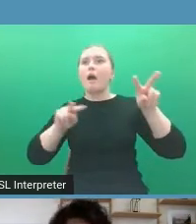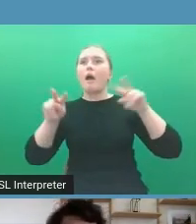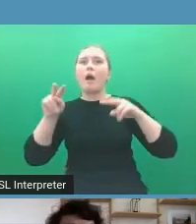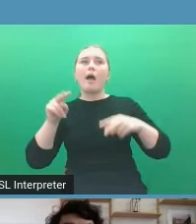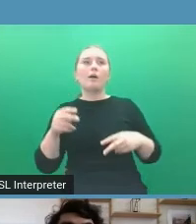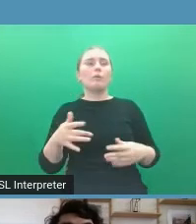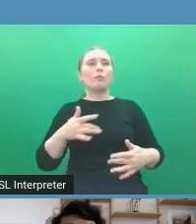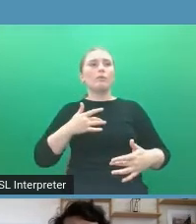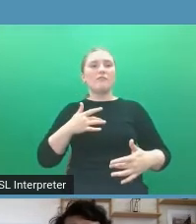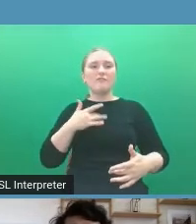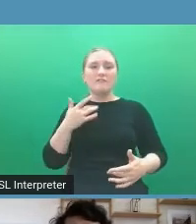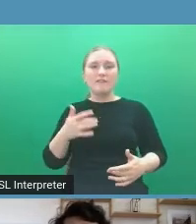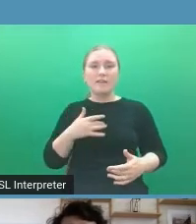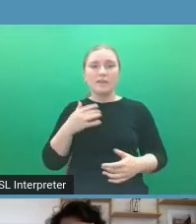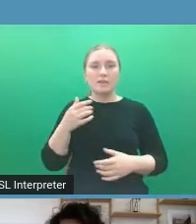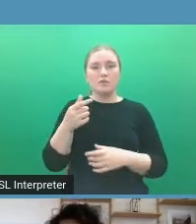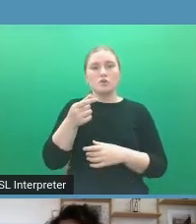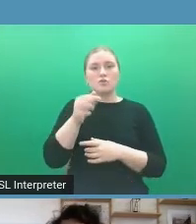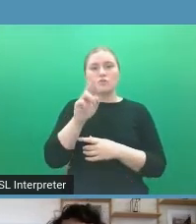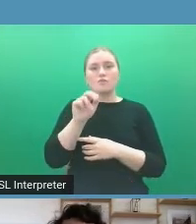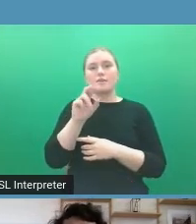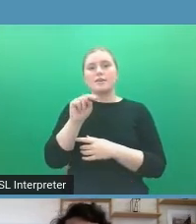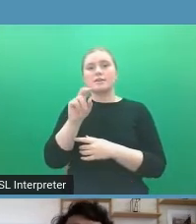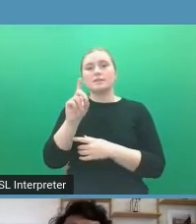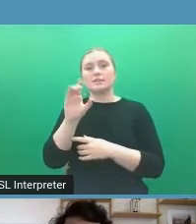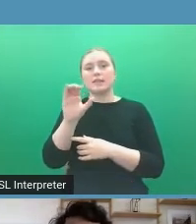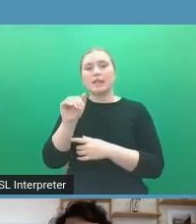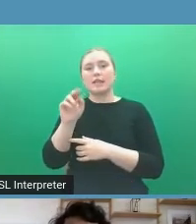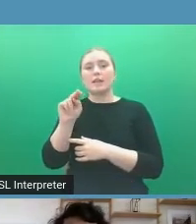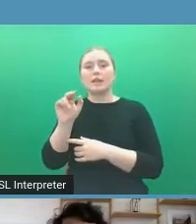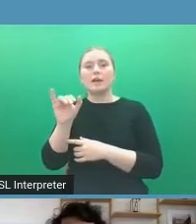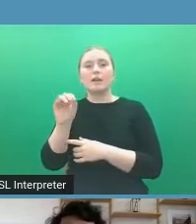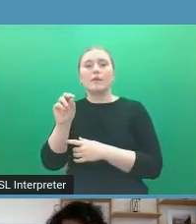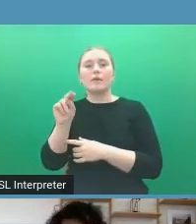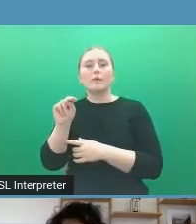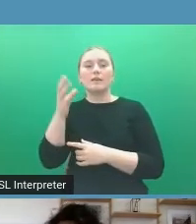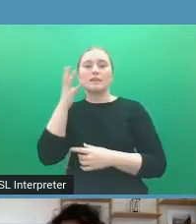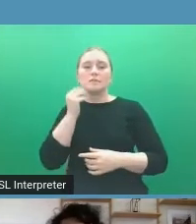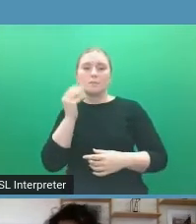just people who can't see the photo or can't see the object. I'm noting here that this